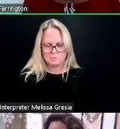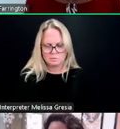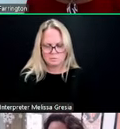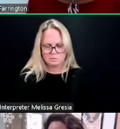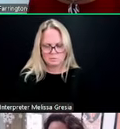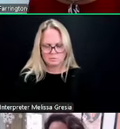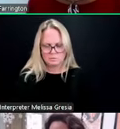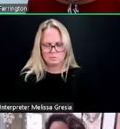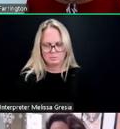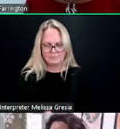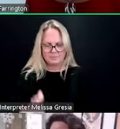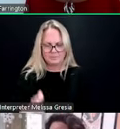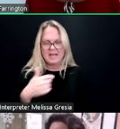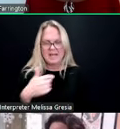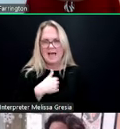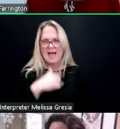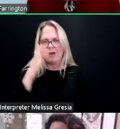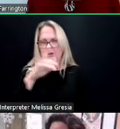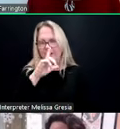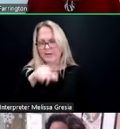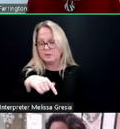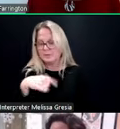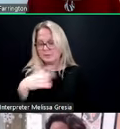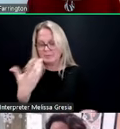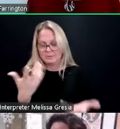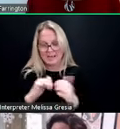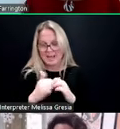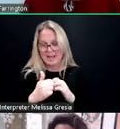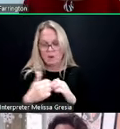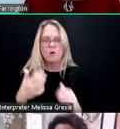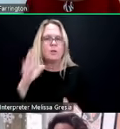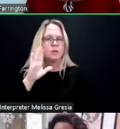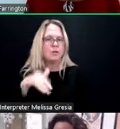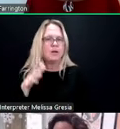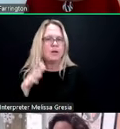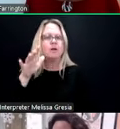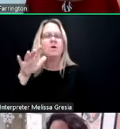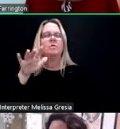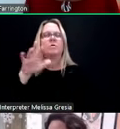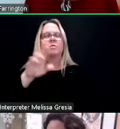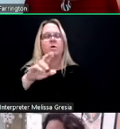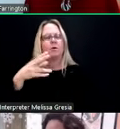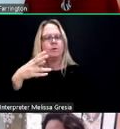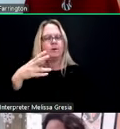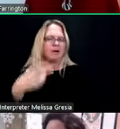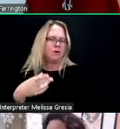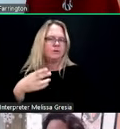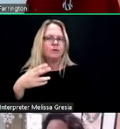I will answer that this way. Um, we know that the rural health transformation funds are a unique